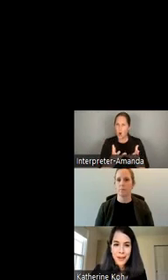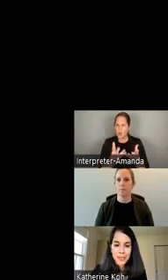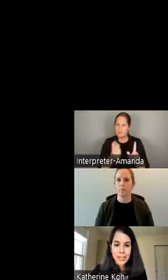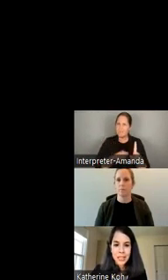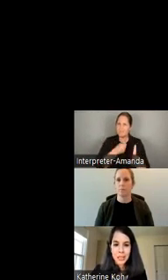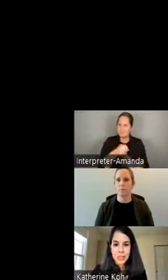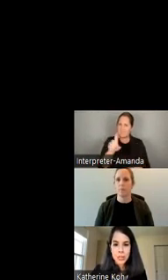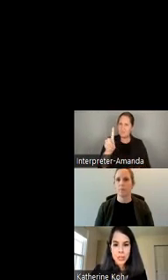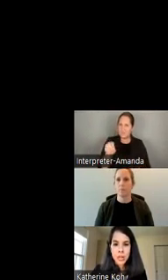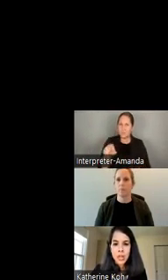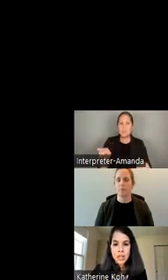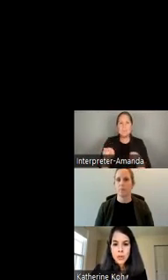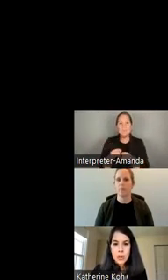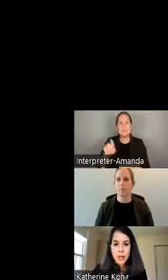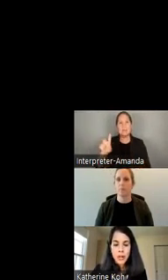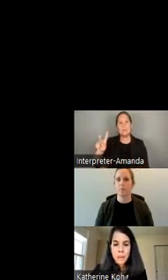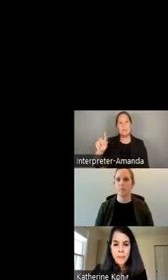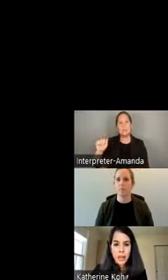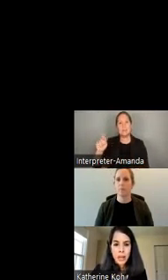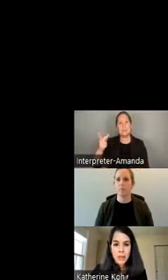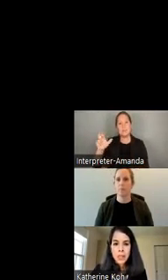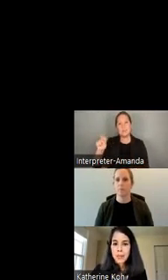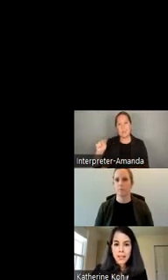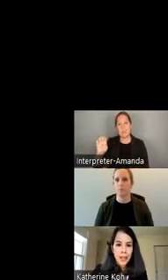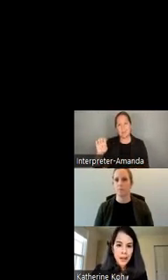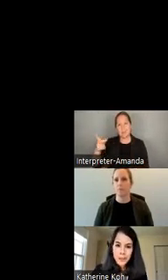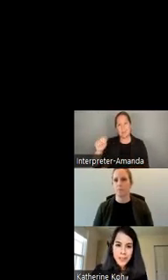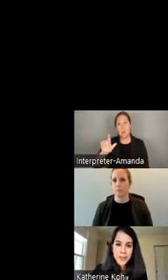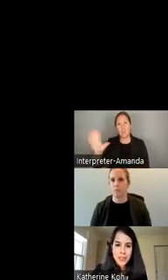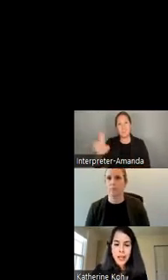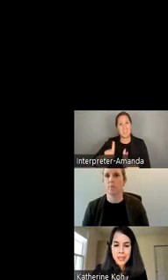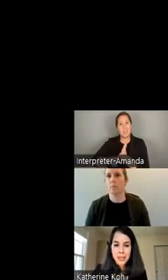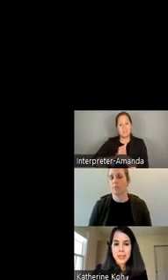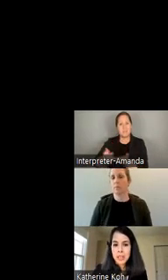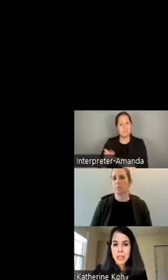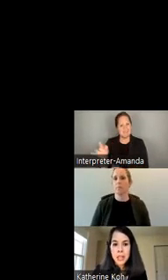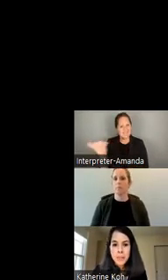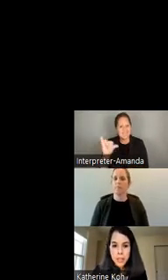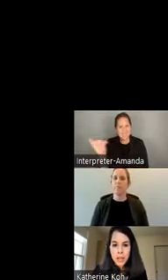and Paul's fantastic research showed I really believe that research is best used to make an